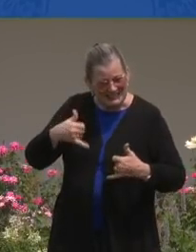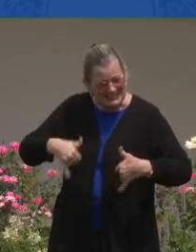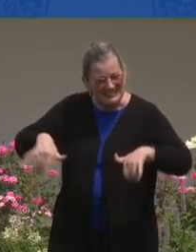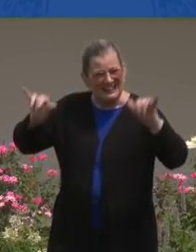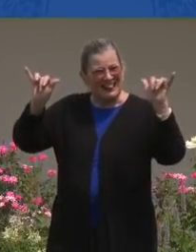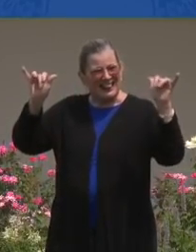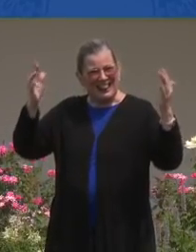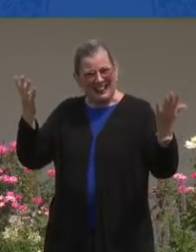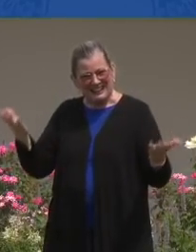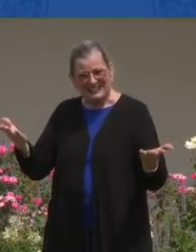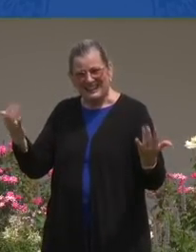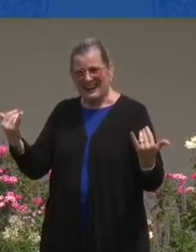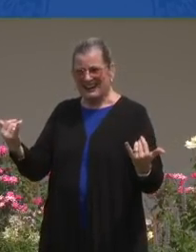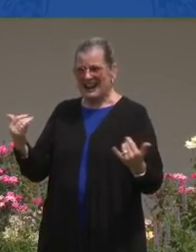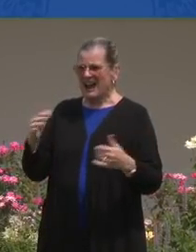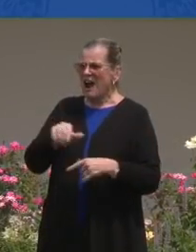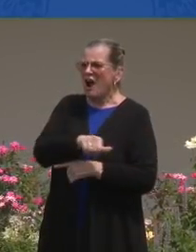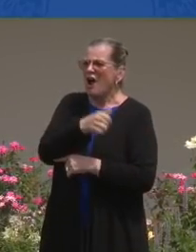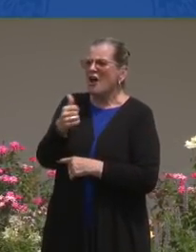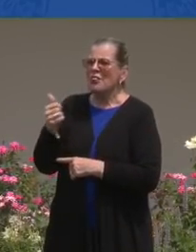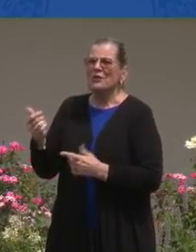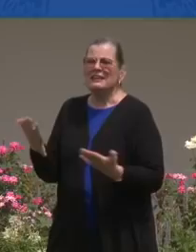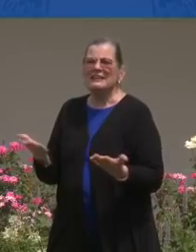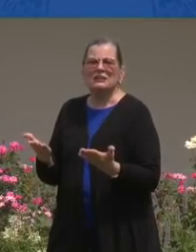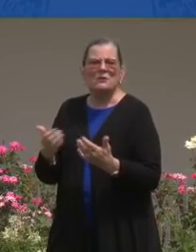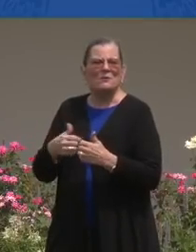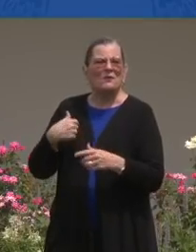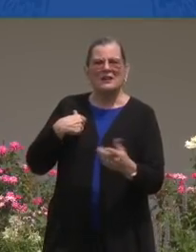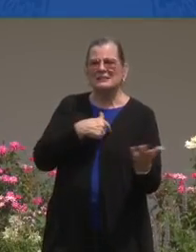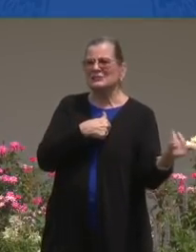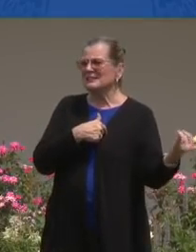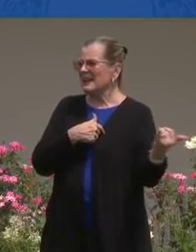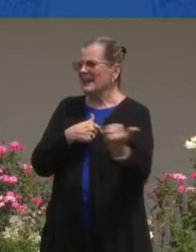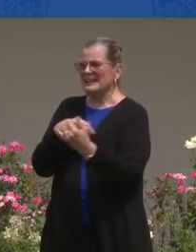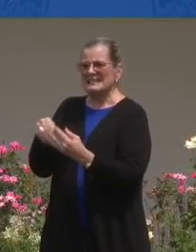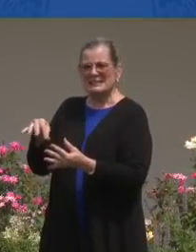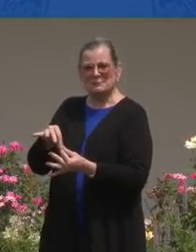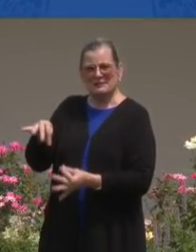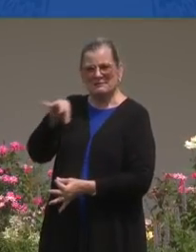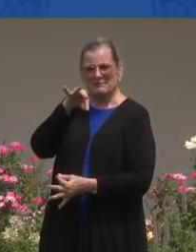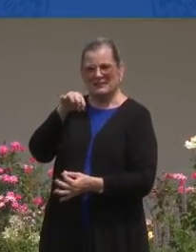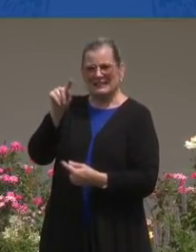like Ted Kennedy, Major Owen, Congressman Major Owen, countless other advocates.